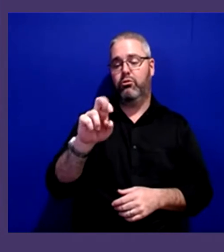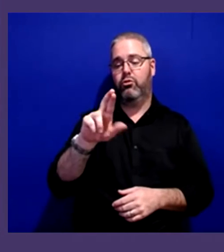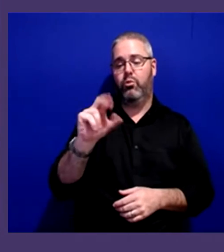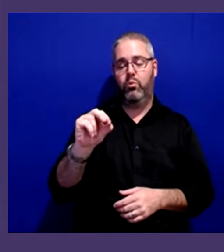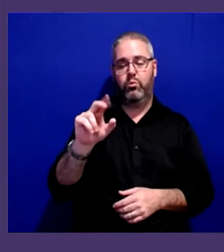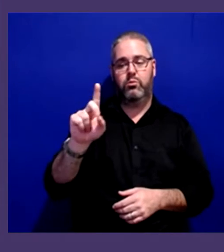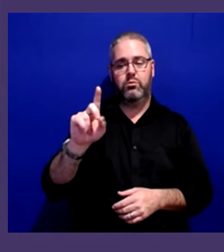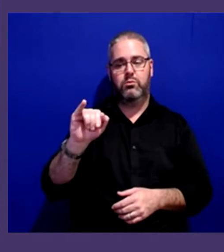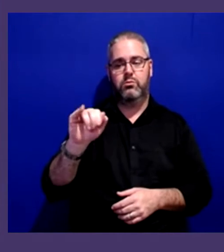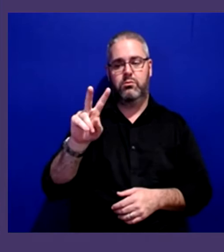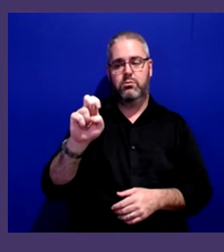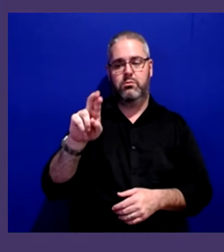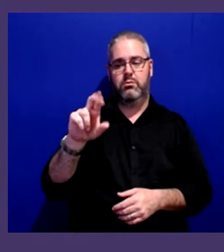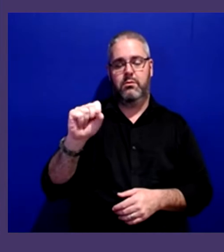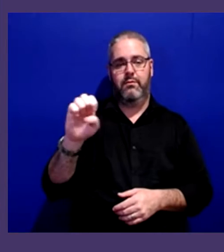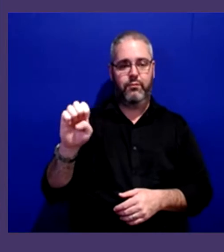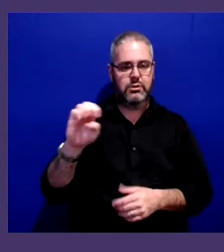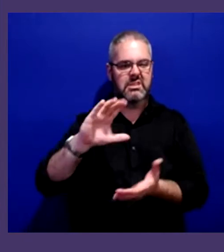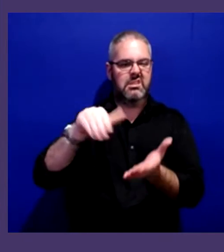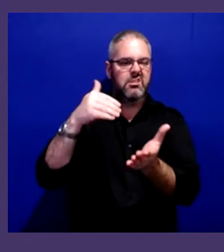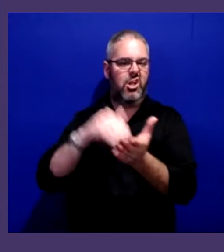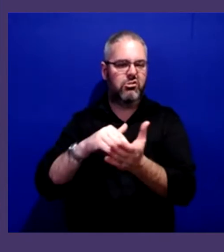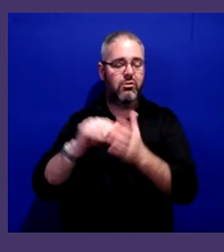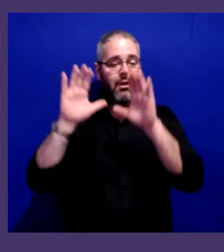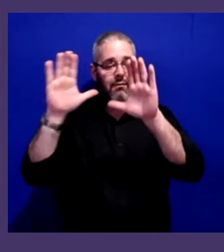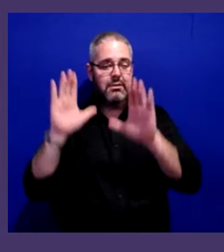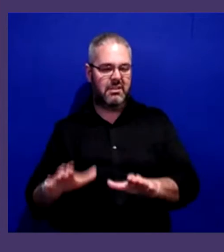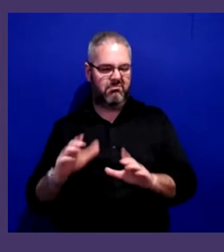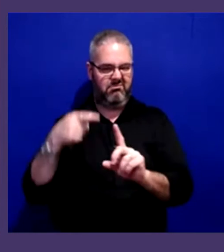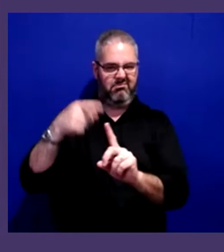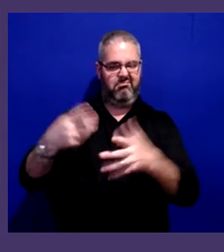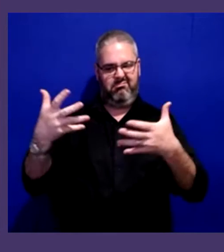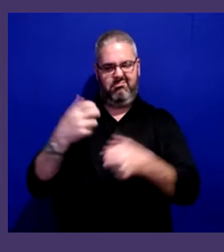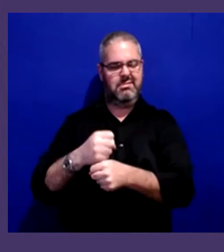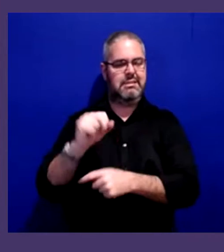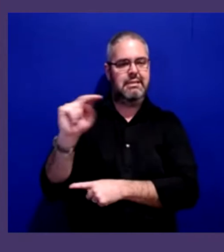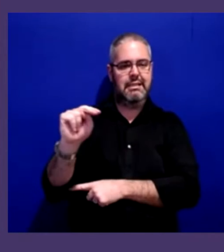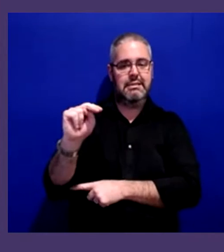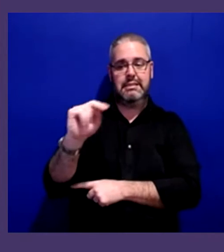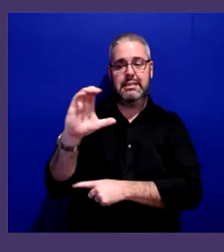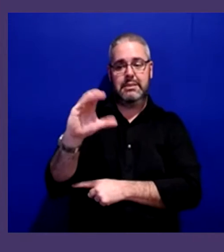our NCOE about nine years ago. It was really with the ambition to harness